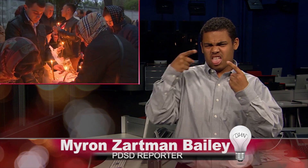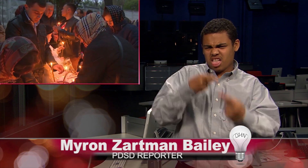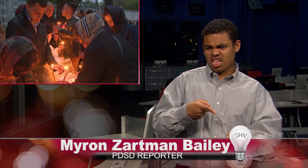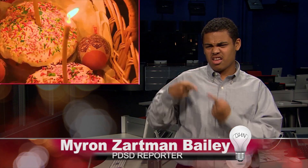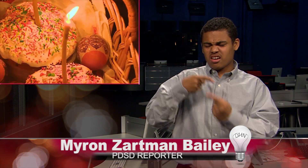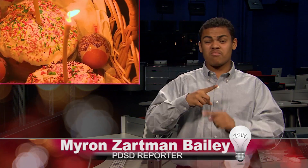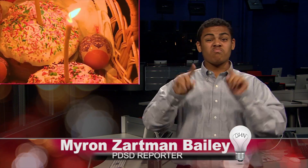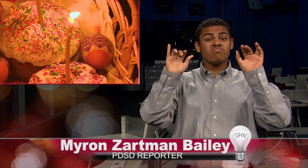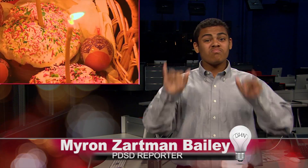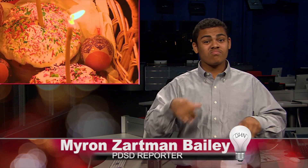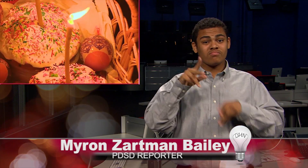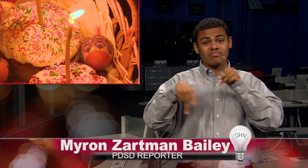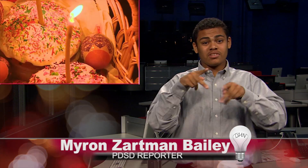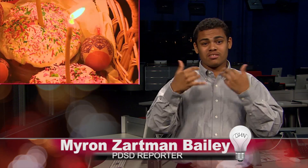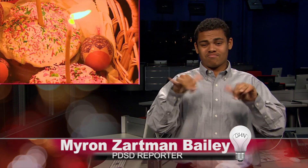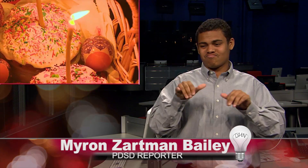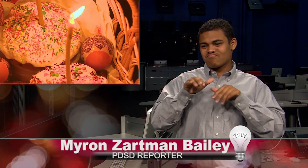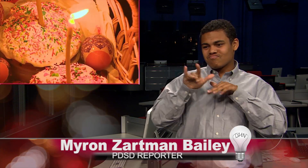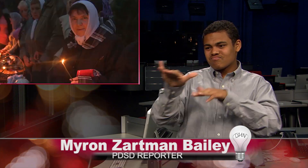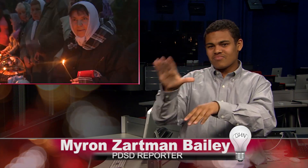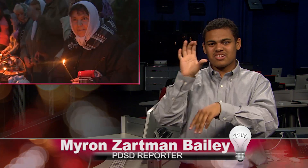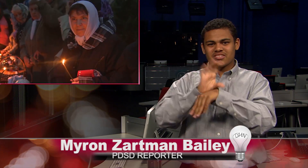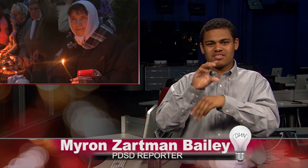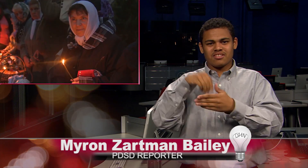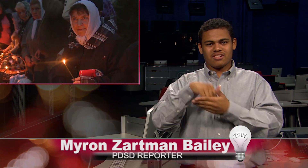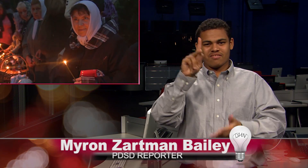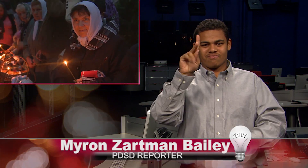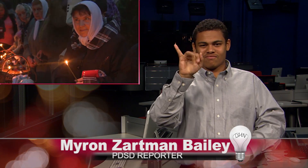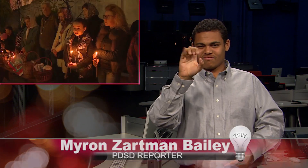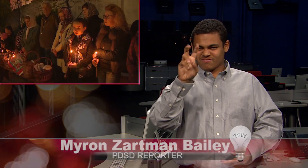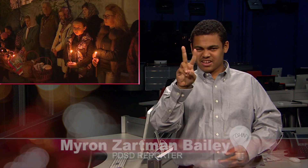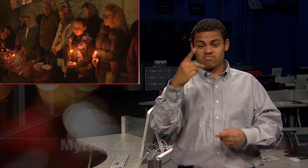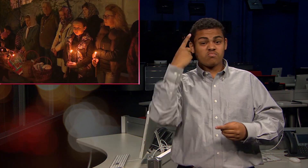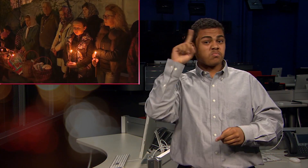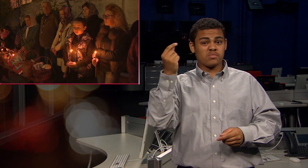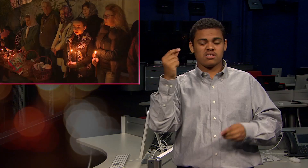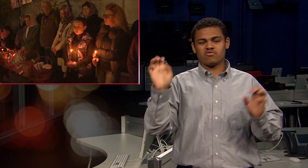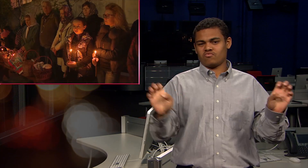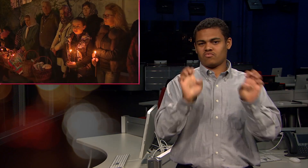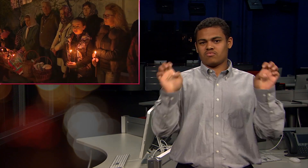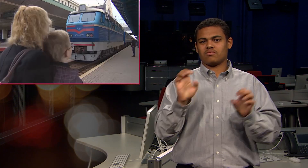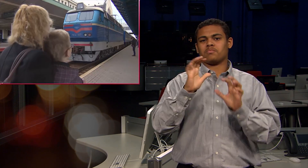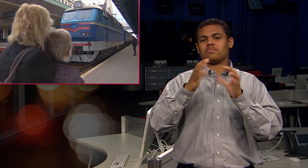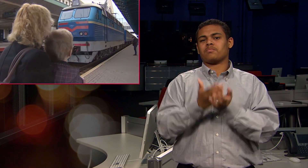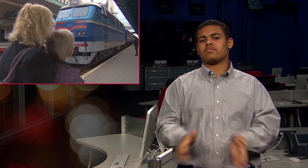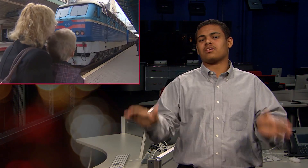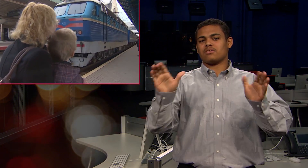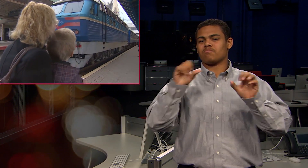EVEN WITH ALL THE UNREST IN UKRAINE CITIZENS STILL WENT TO A CHURCH IN KIEV TO PARTICIPATE